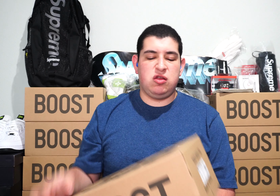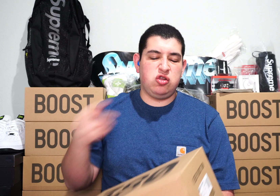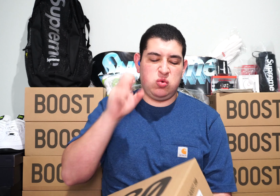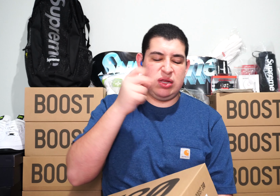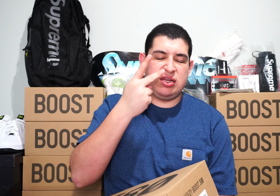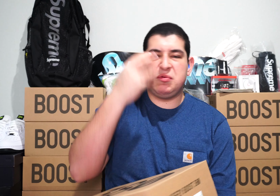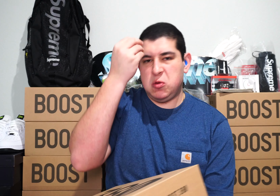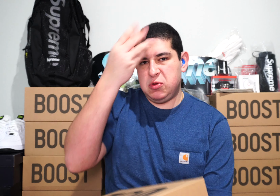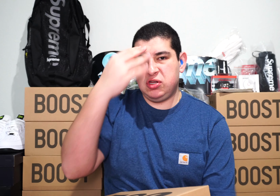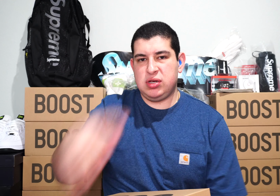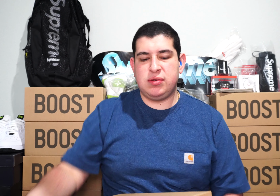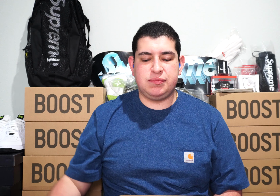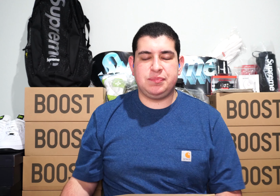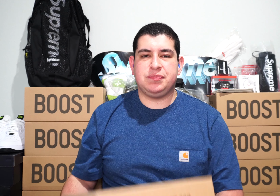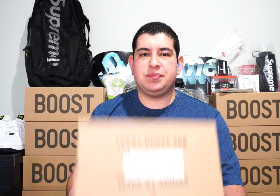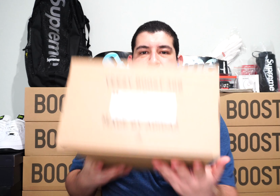You can see the label for information.